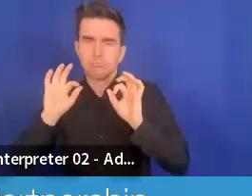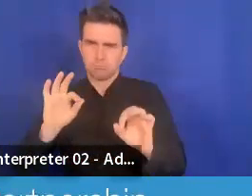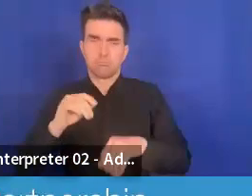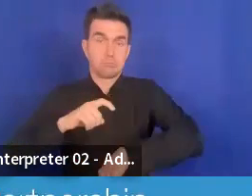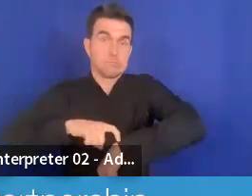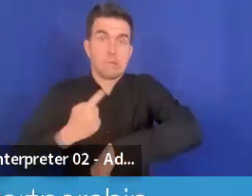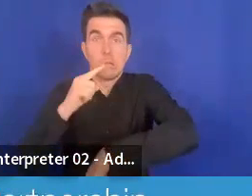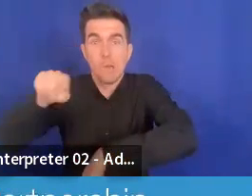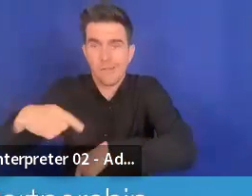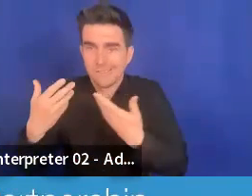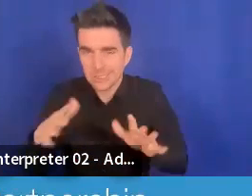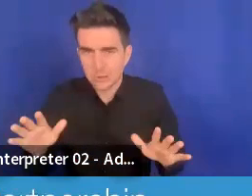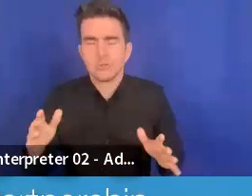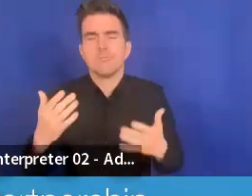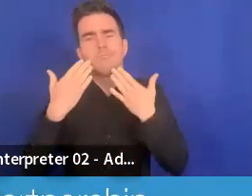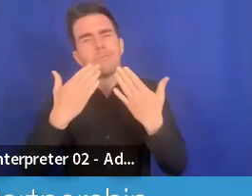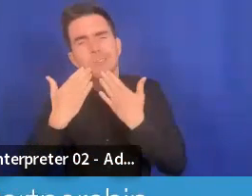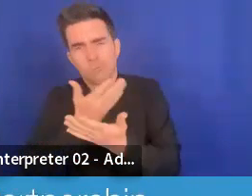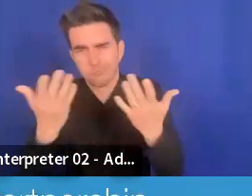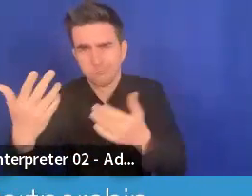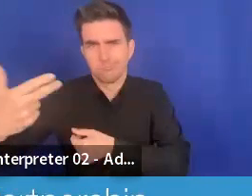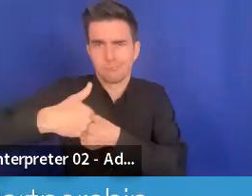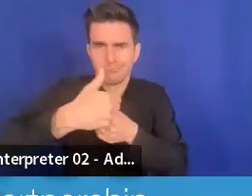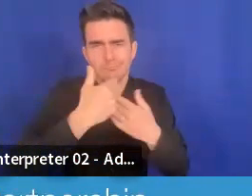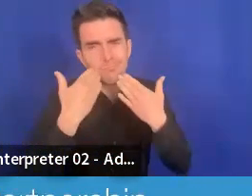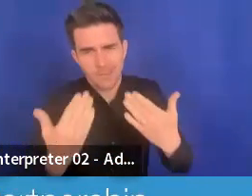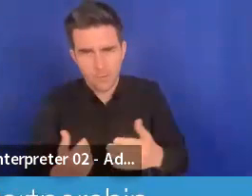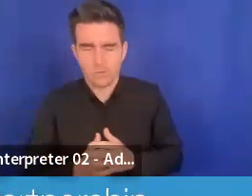Great to see the diversity of Civil Society participants.